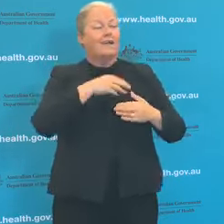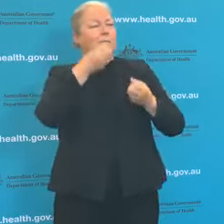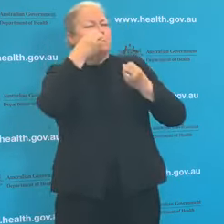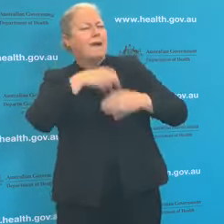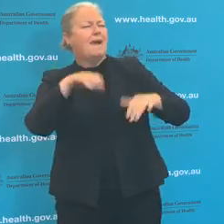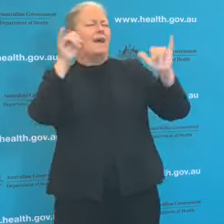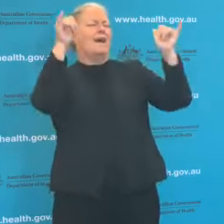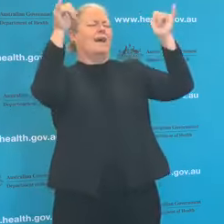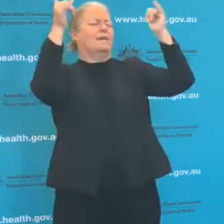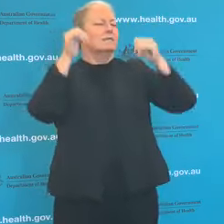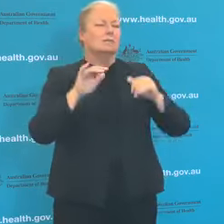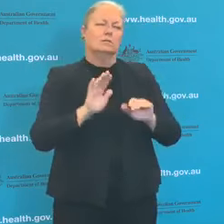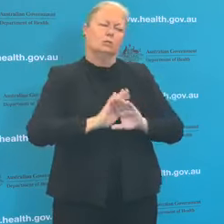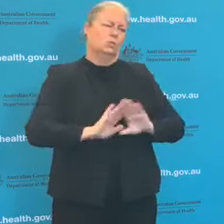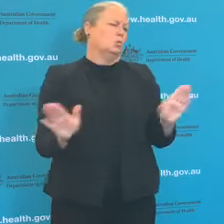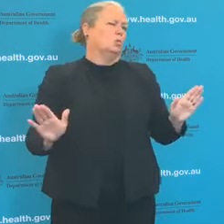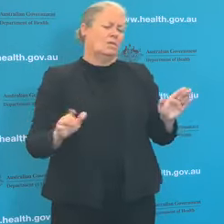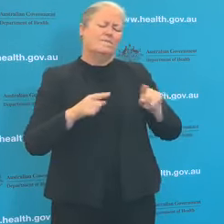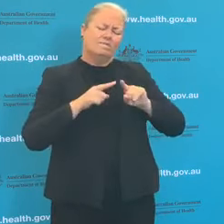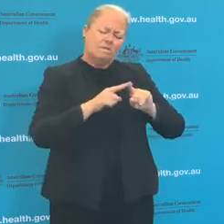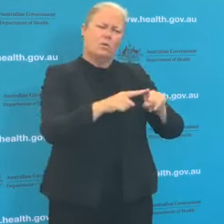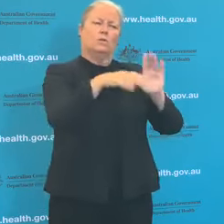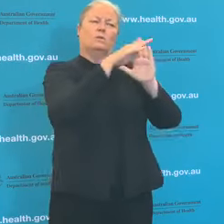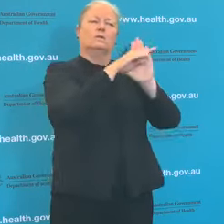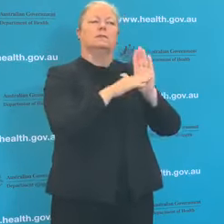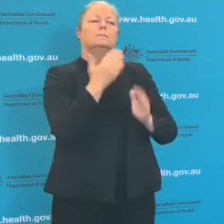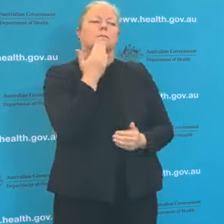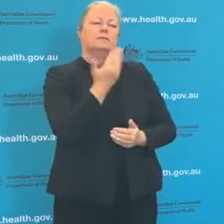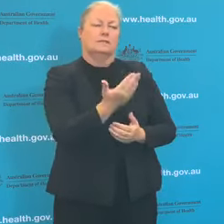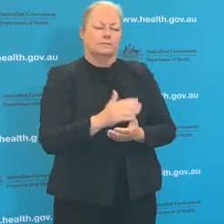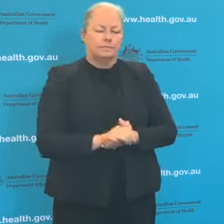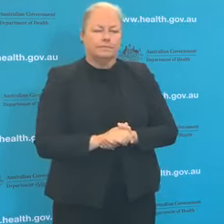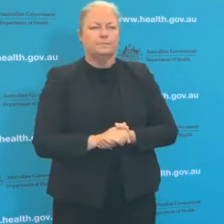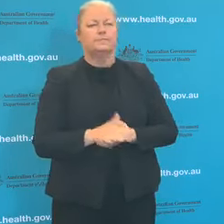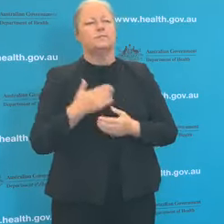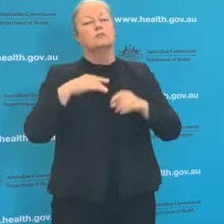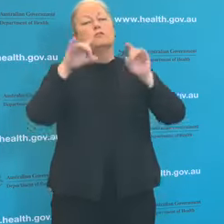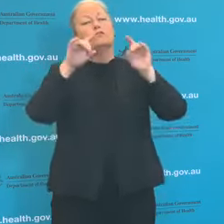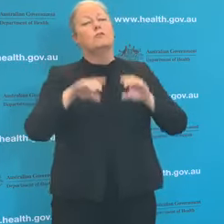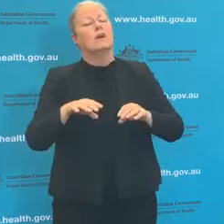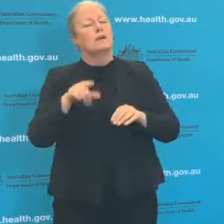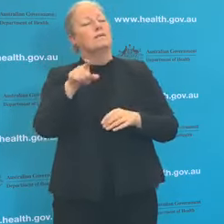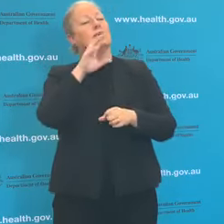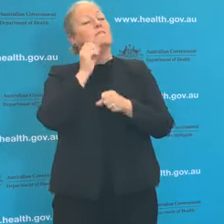The steps that the National Cabinet will be taking and making decisions on later